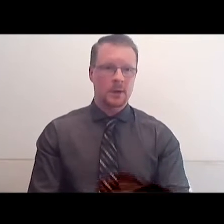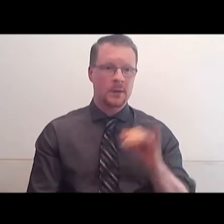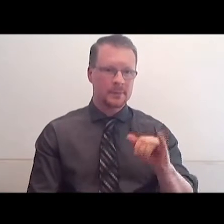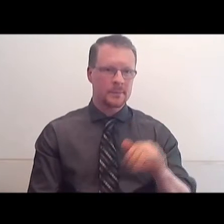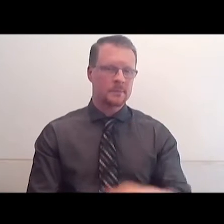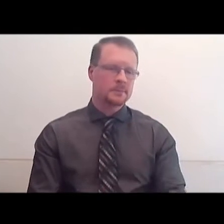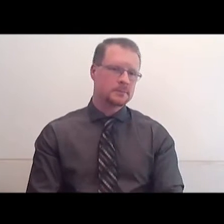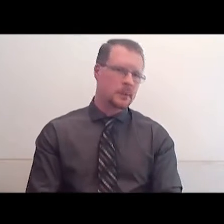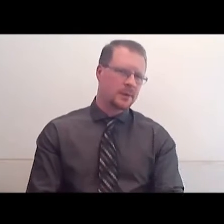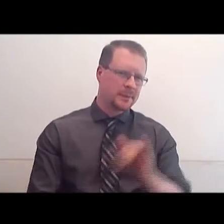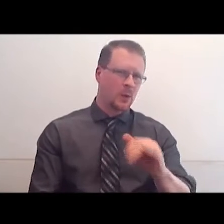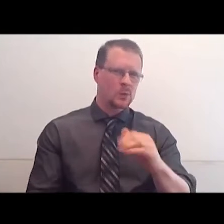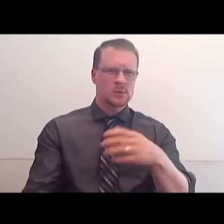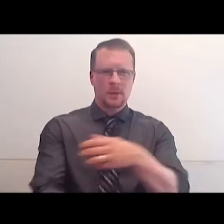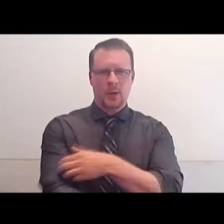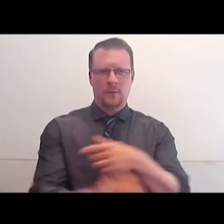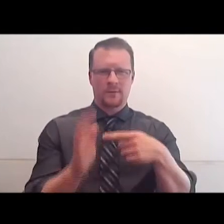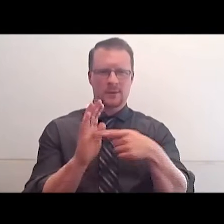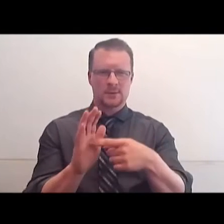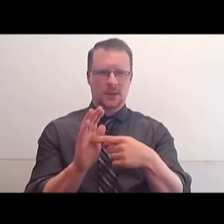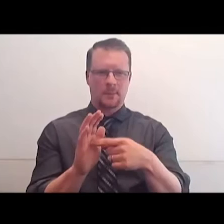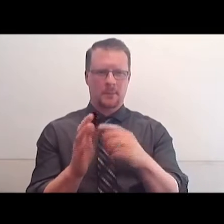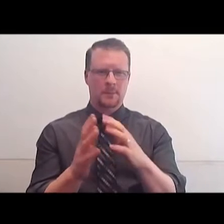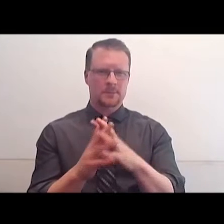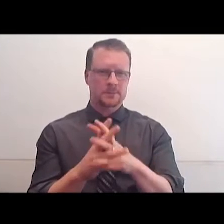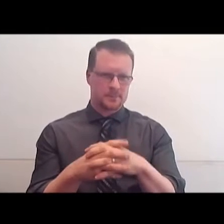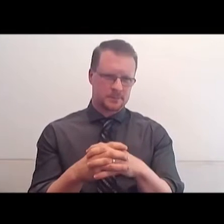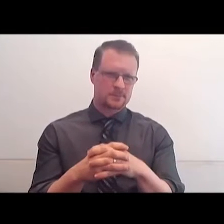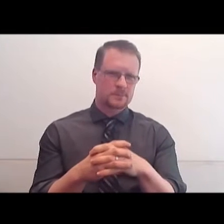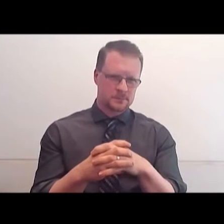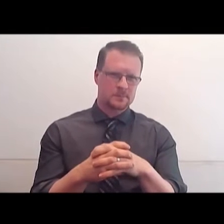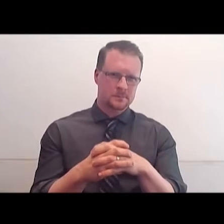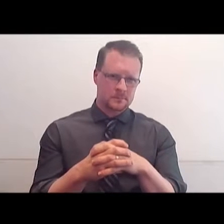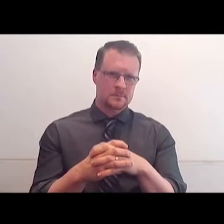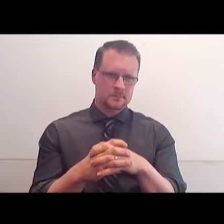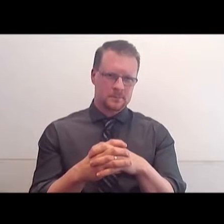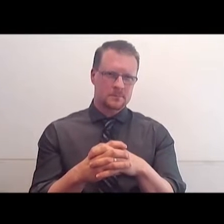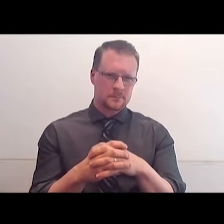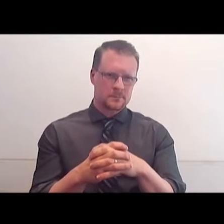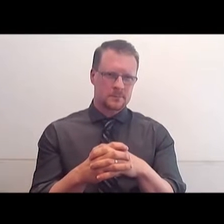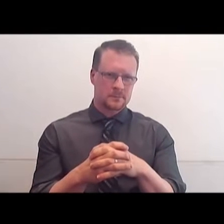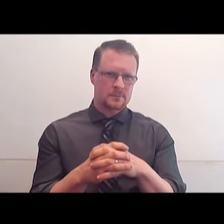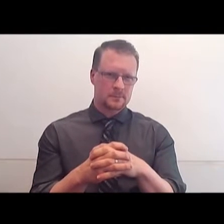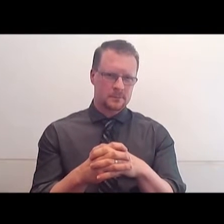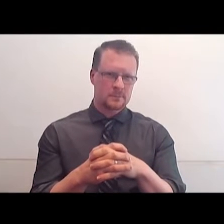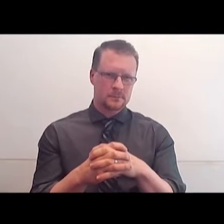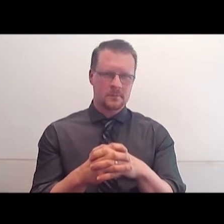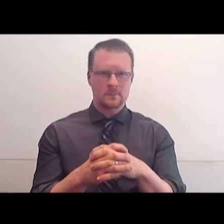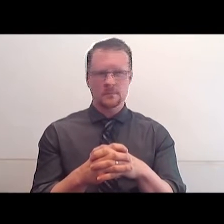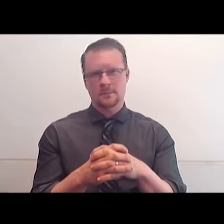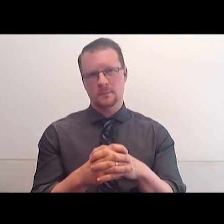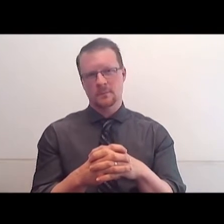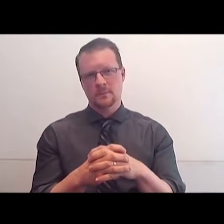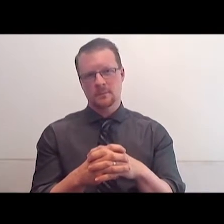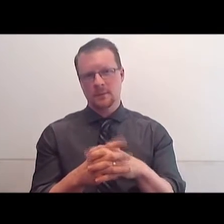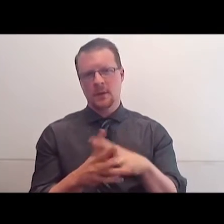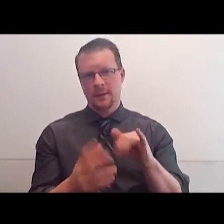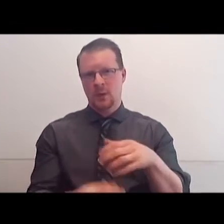So I would give her the information, she would explain it to me how she needed it to be written, and I would enter that in the electronic medical record.